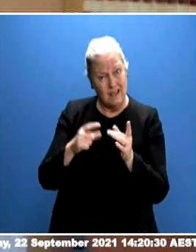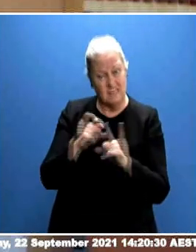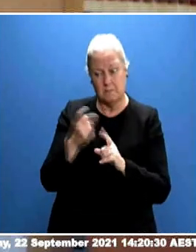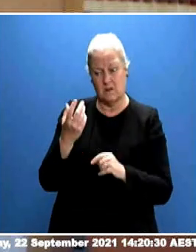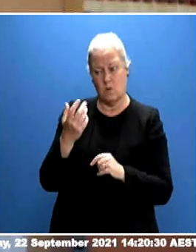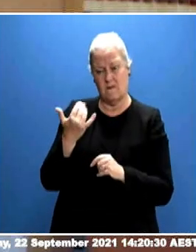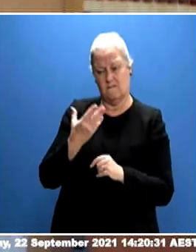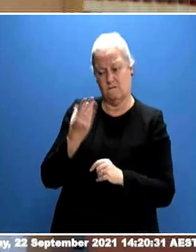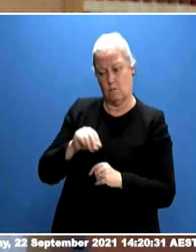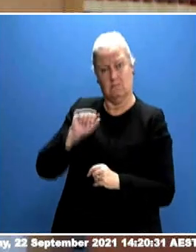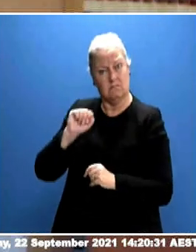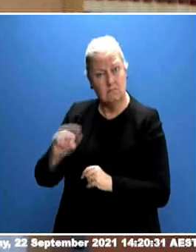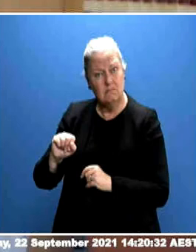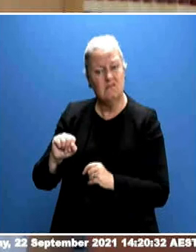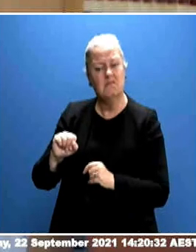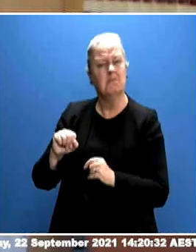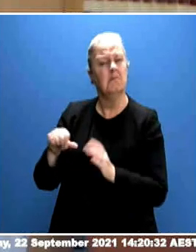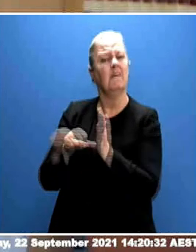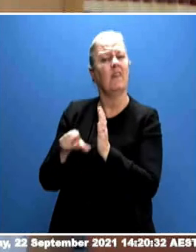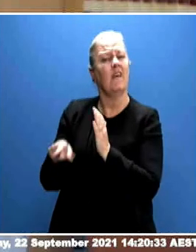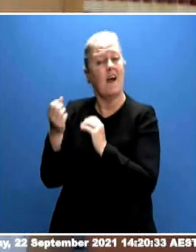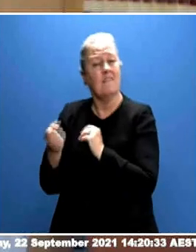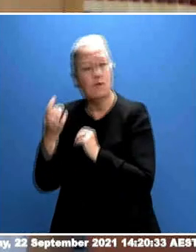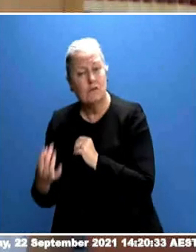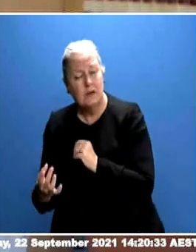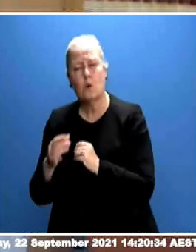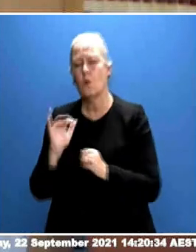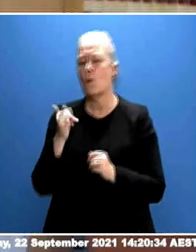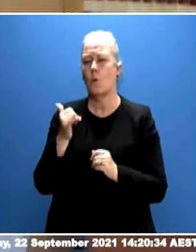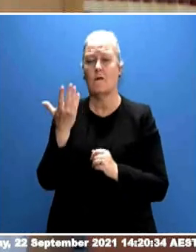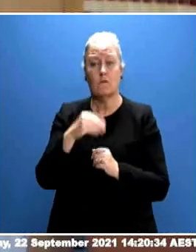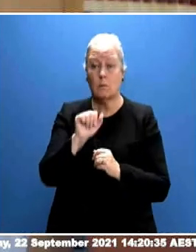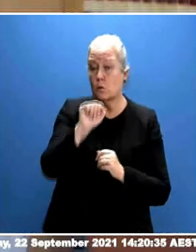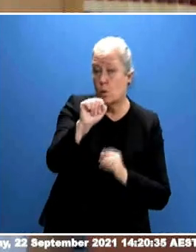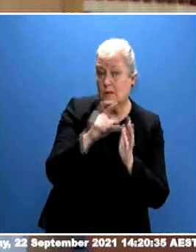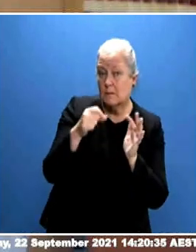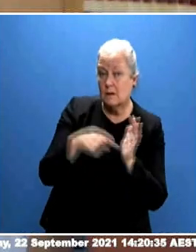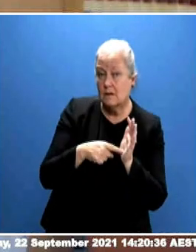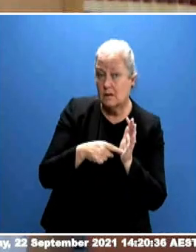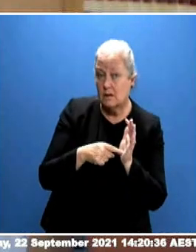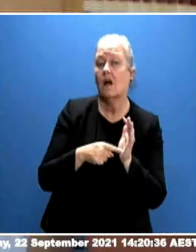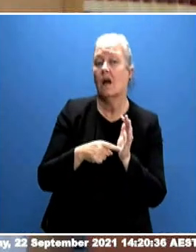or is there a source of funding from your Department to Legal Aid for this type of hearing?